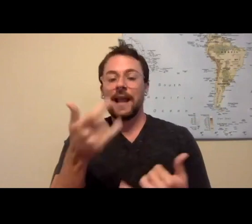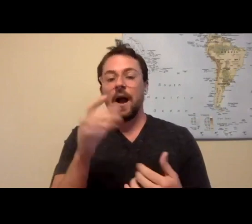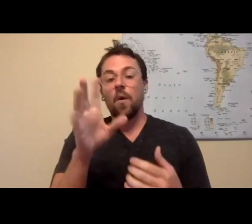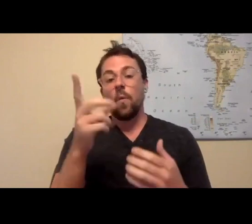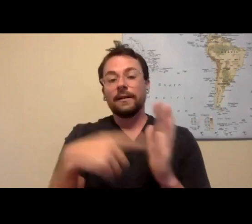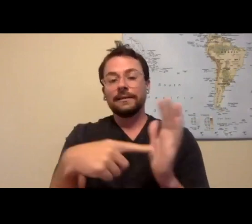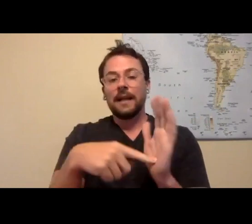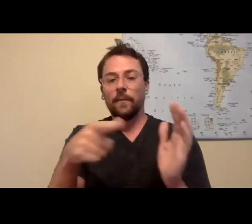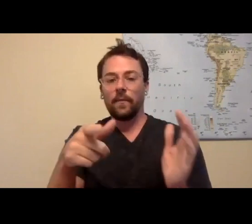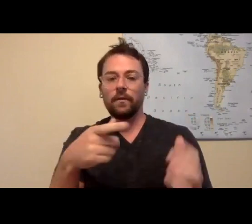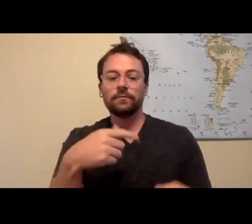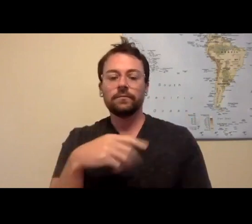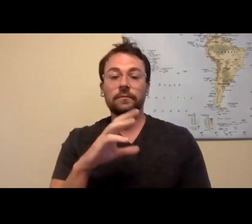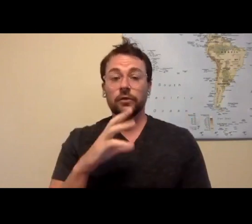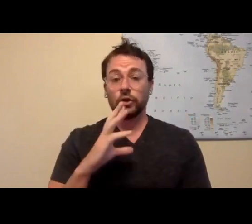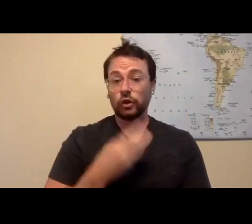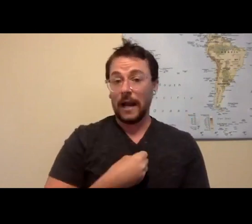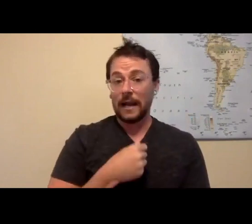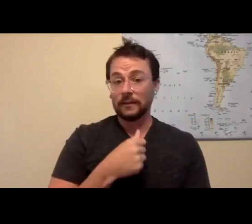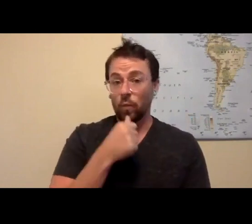much on gender identity.